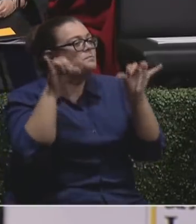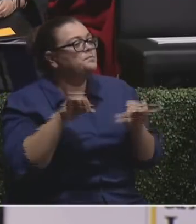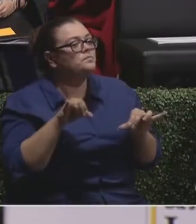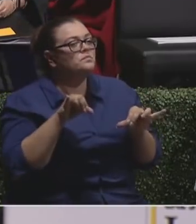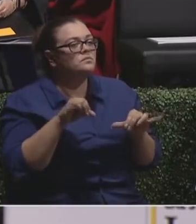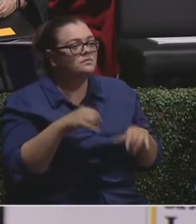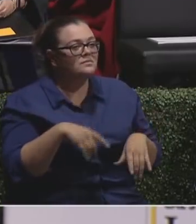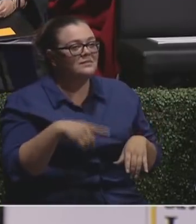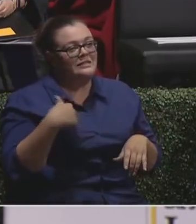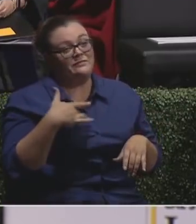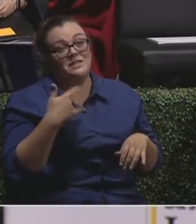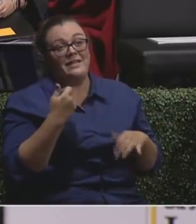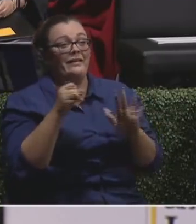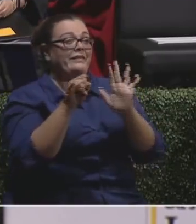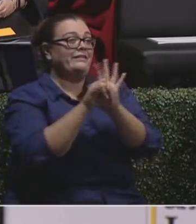I HAD TO DISTANCE MYSELF FROM MY STORY,